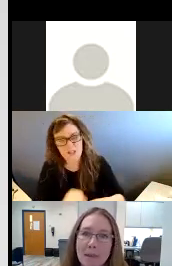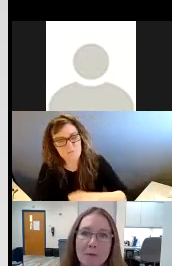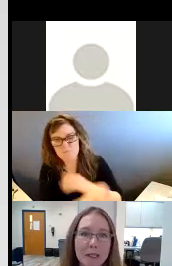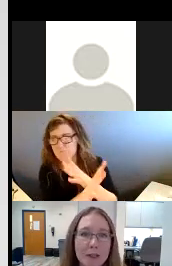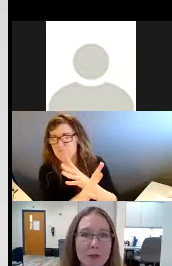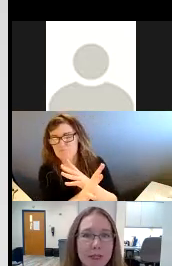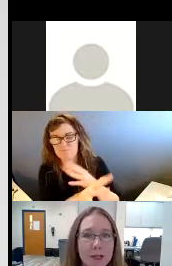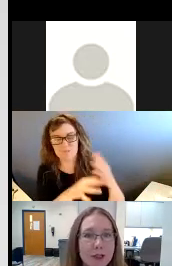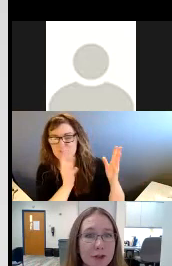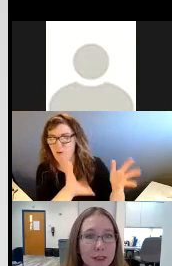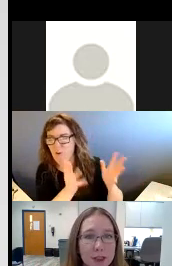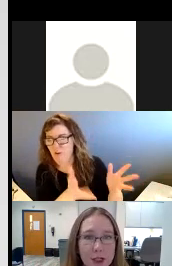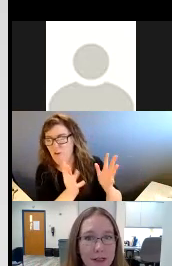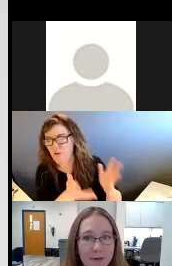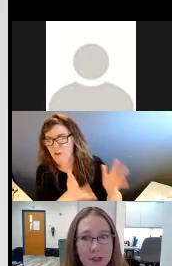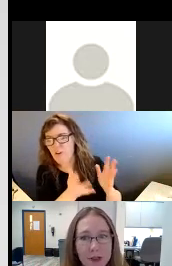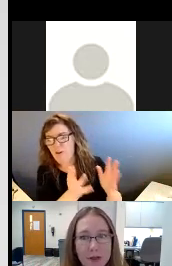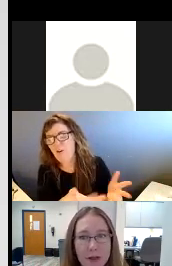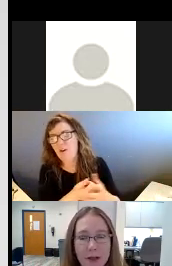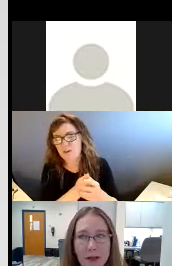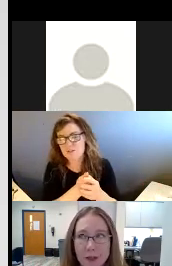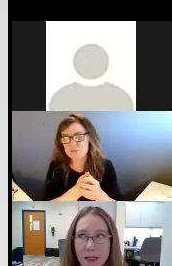WE CAN USE THAT SCREEN SHARING FEATURE.